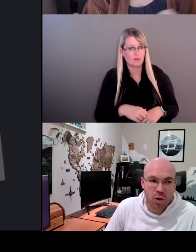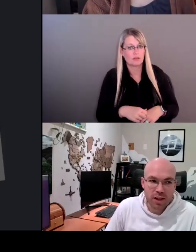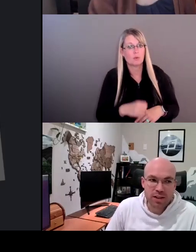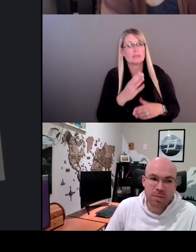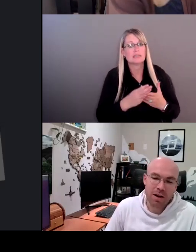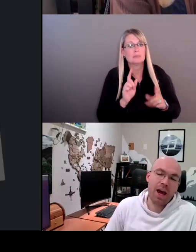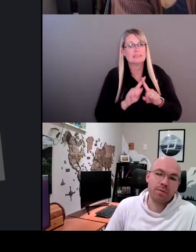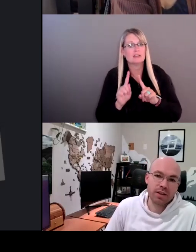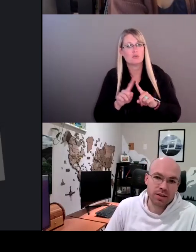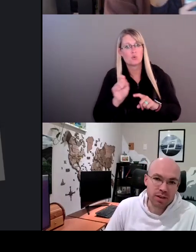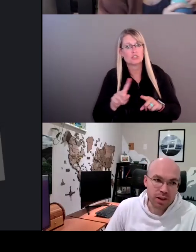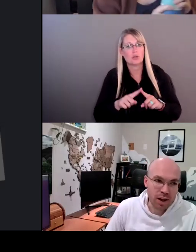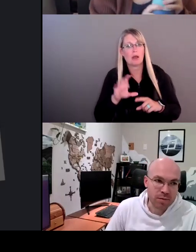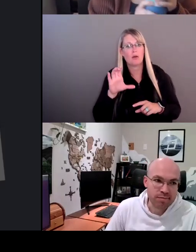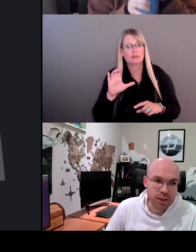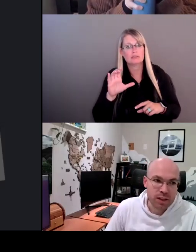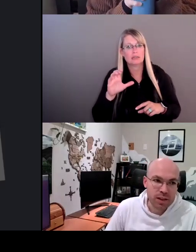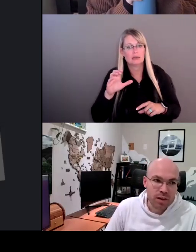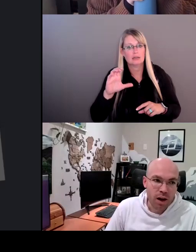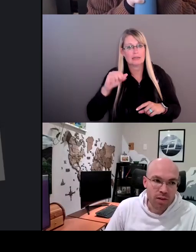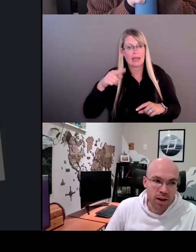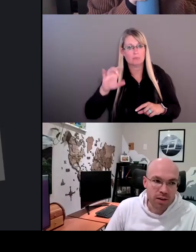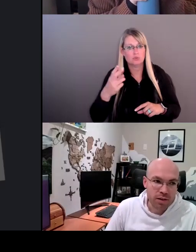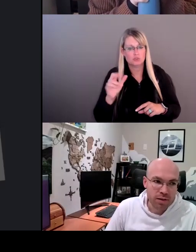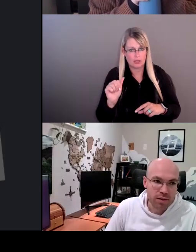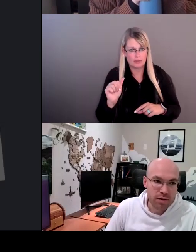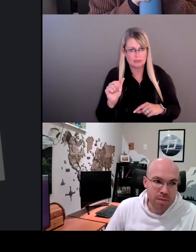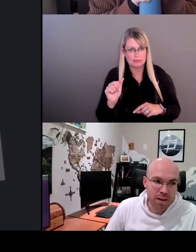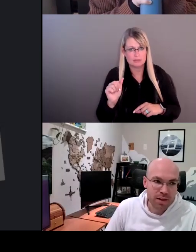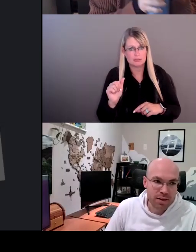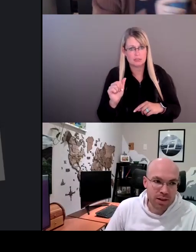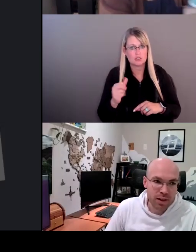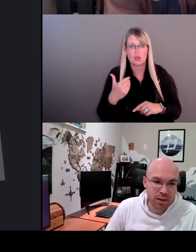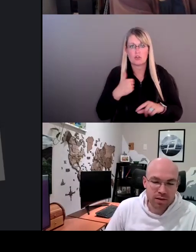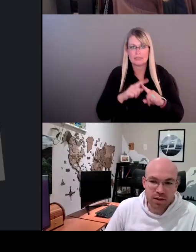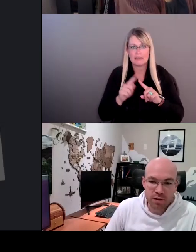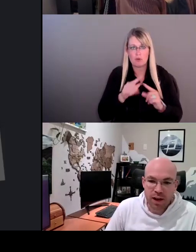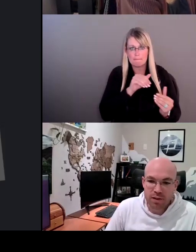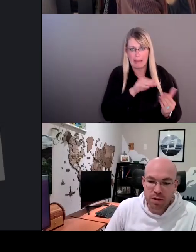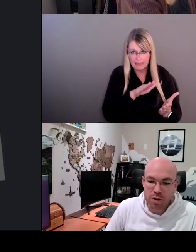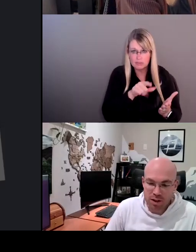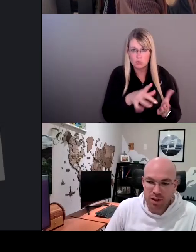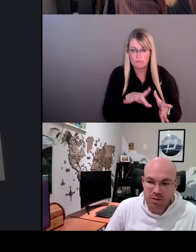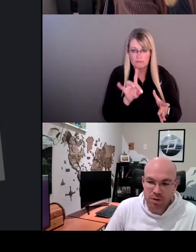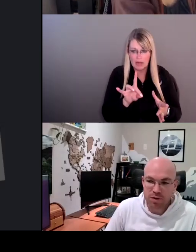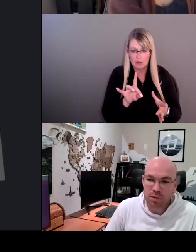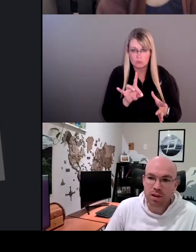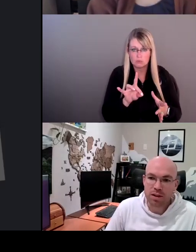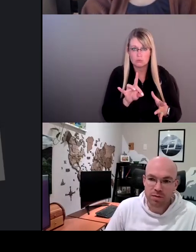questions about captions. Are there methods that you found to be more accessible for what